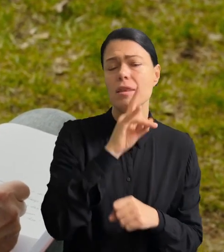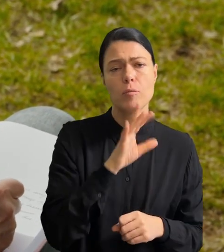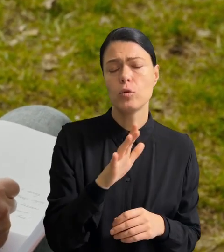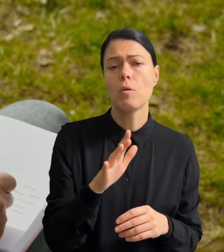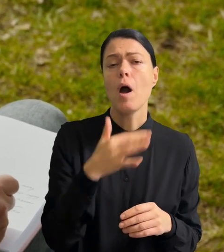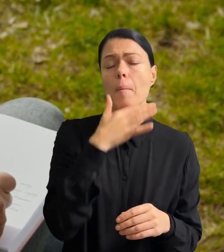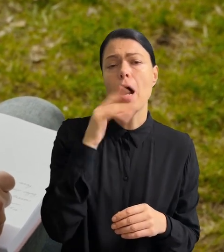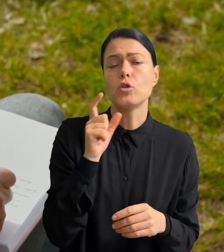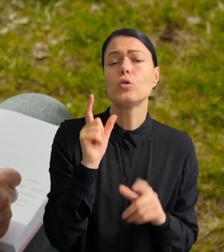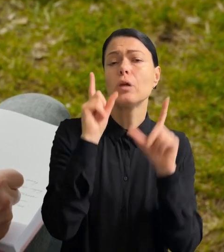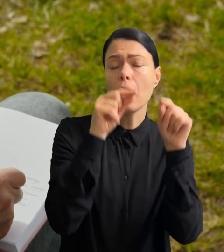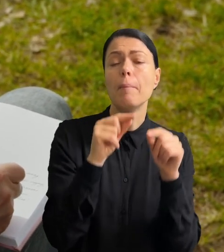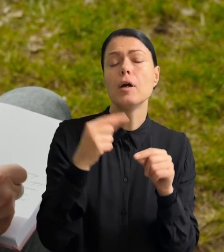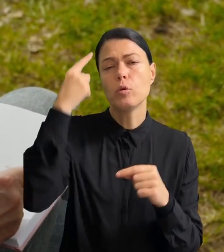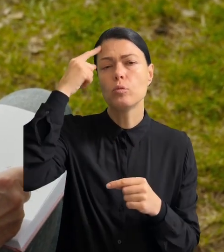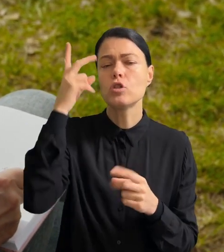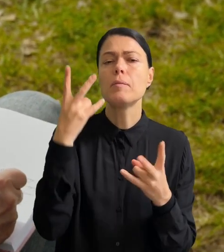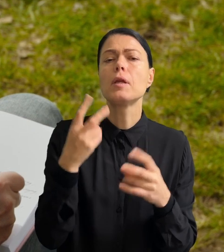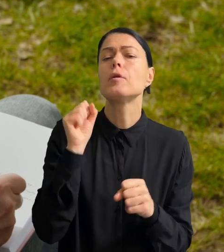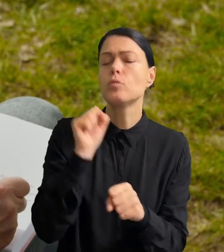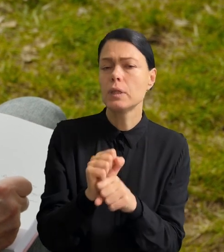But we had to pause and think.